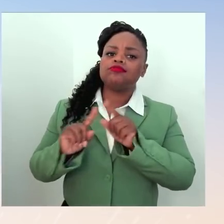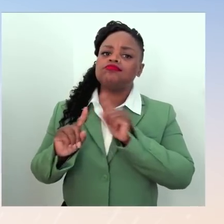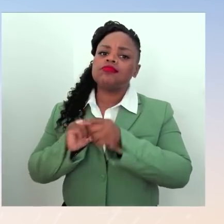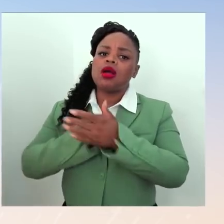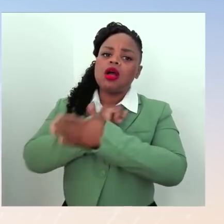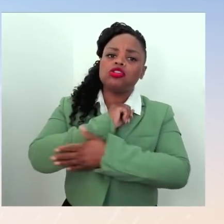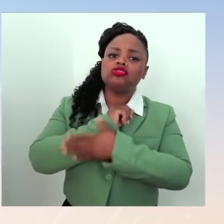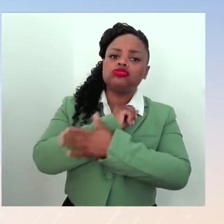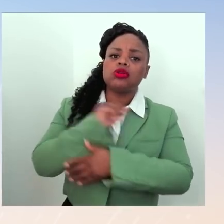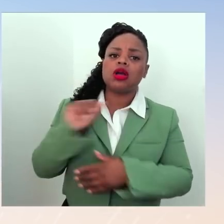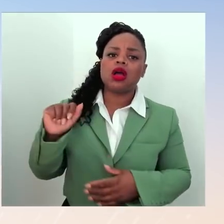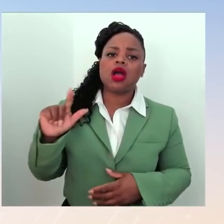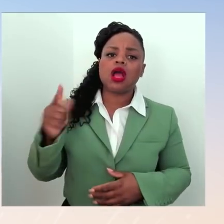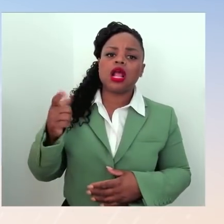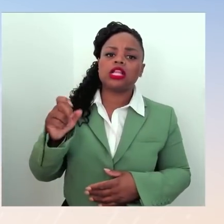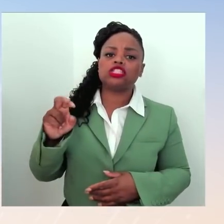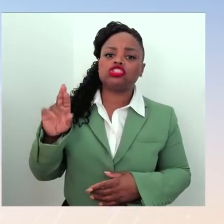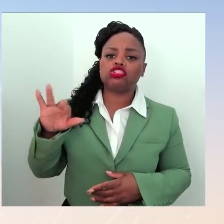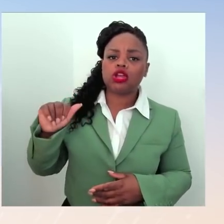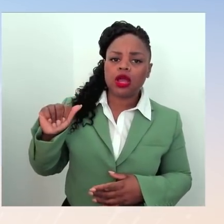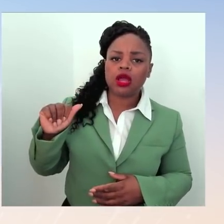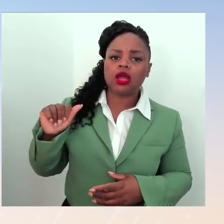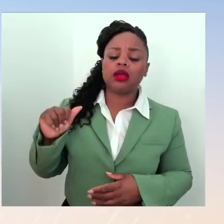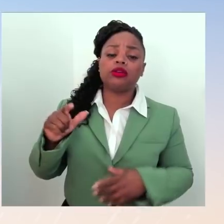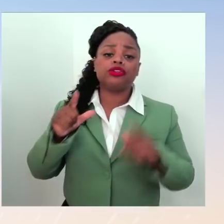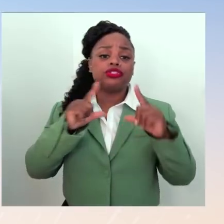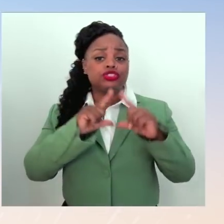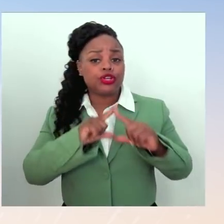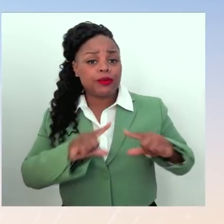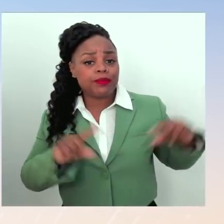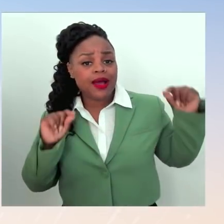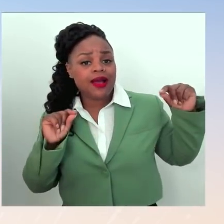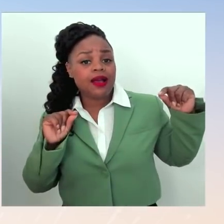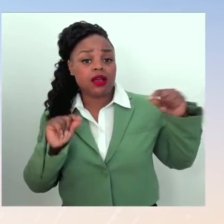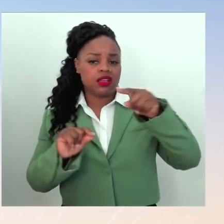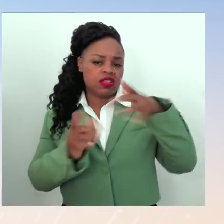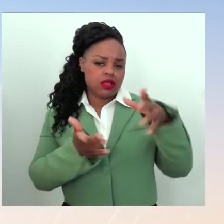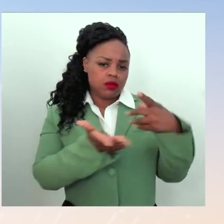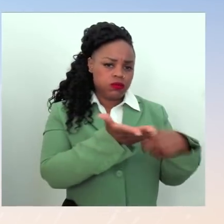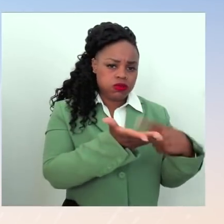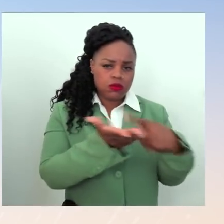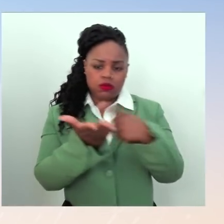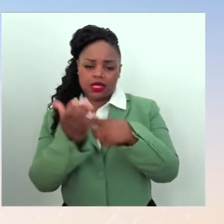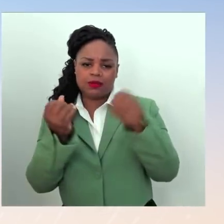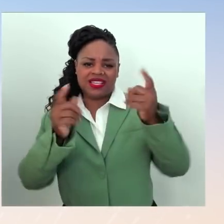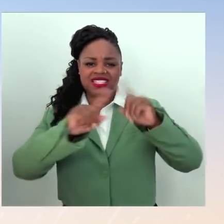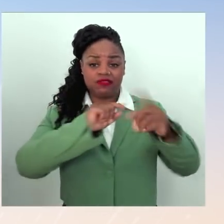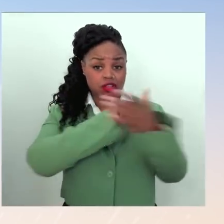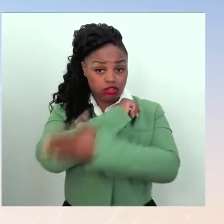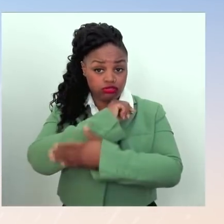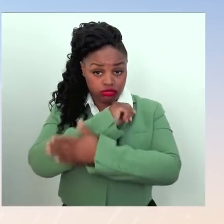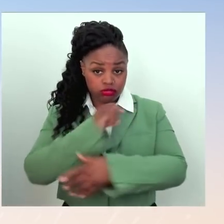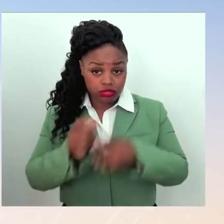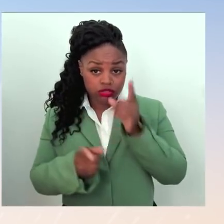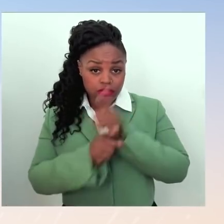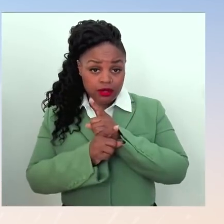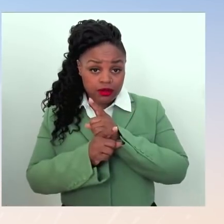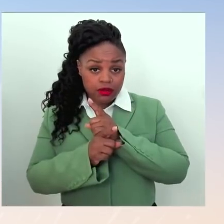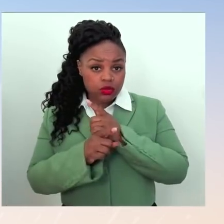What is the update in terms of -- has supply been kicked in on the LNG side or on the oil side? Where does that stand,